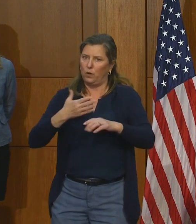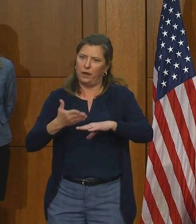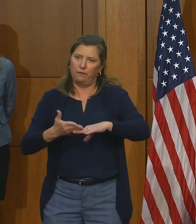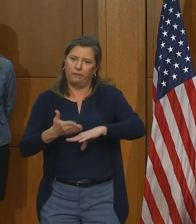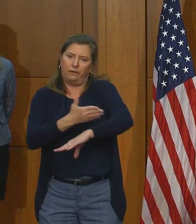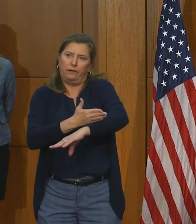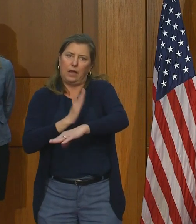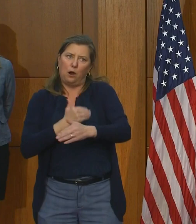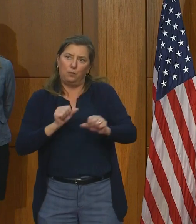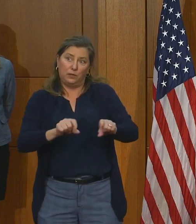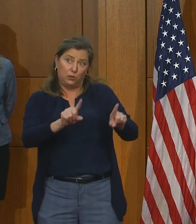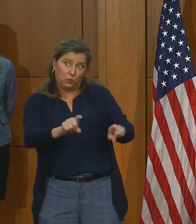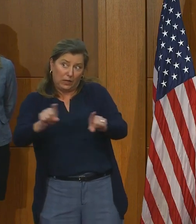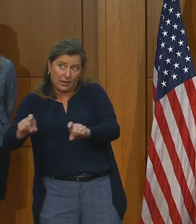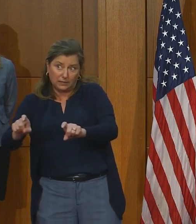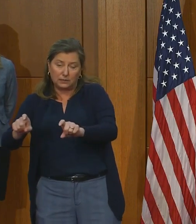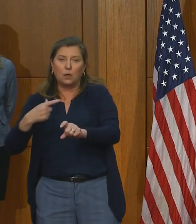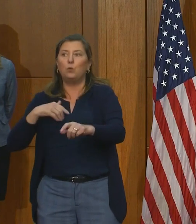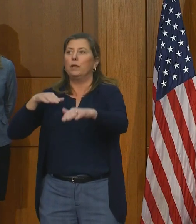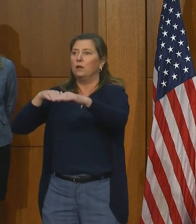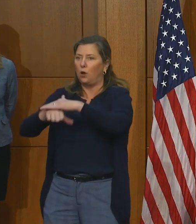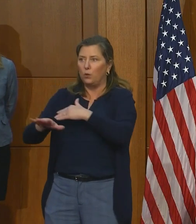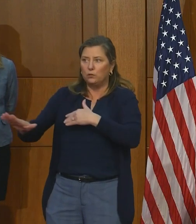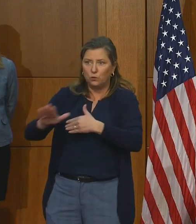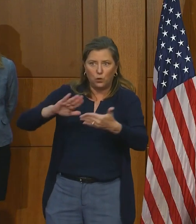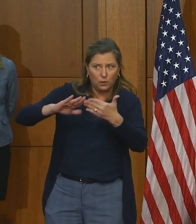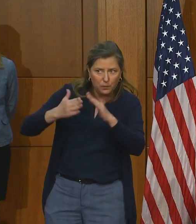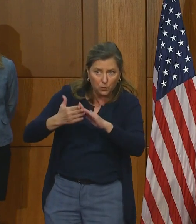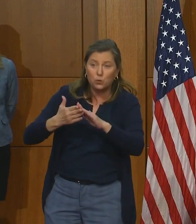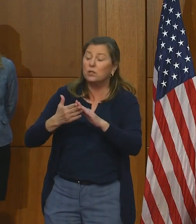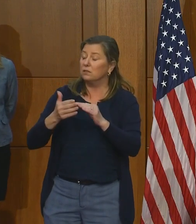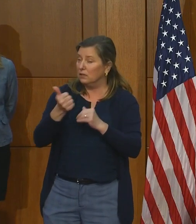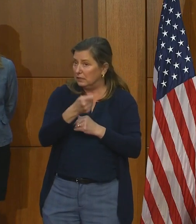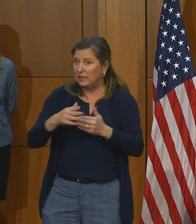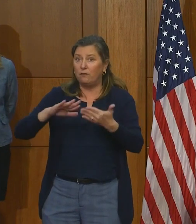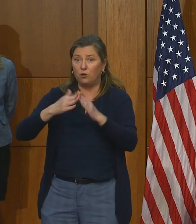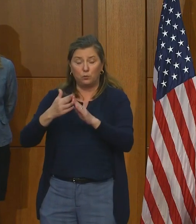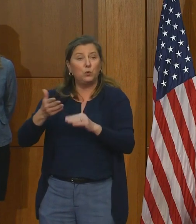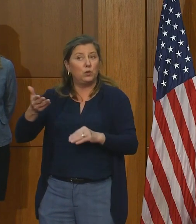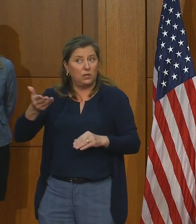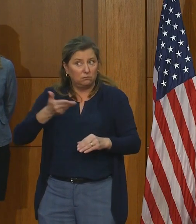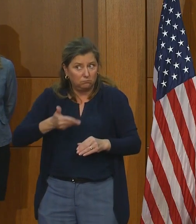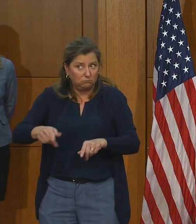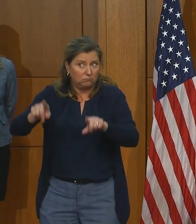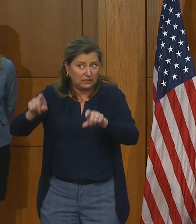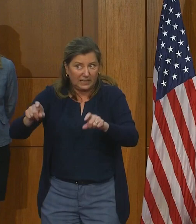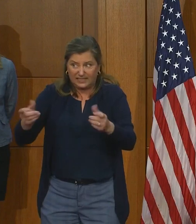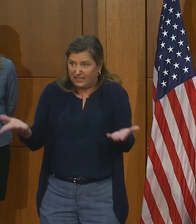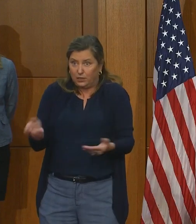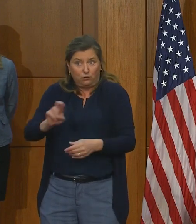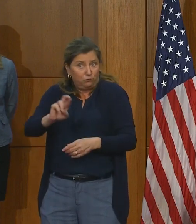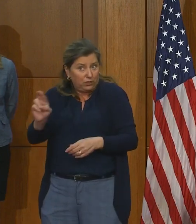AND AT THIS WE'VE DONE WITH THE HE- DOUBLE ABILITY TO TAKE. WE ARE GOING OUT INTO COMMUNITIES